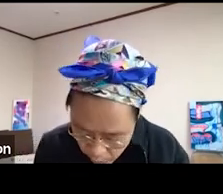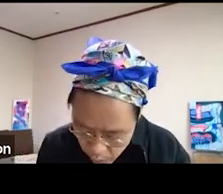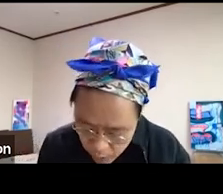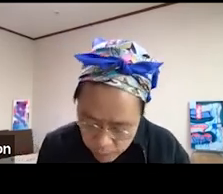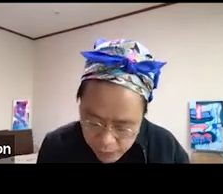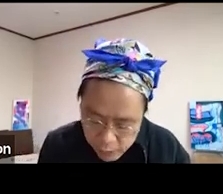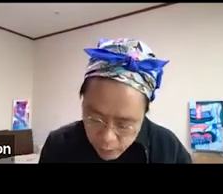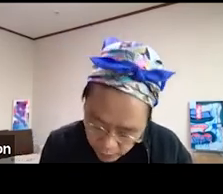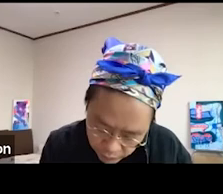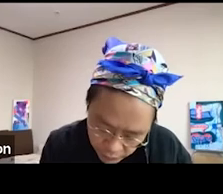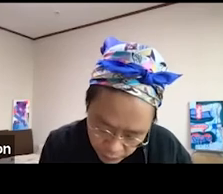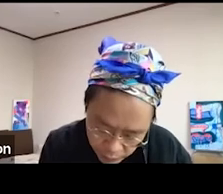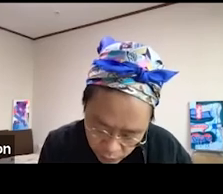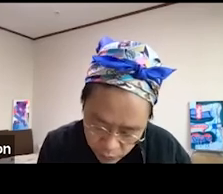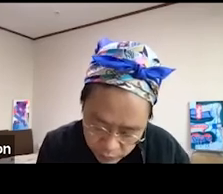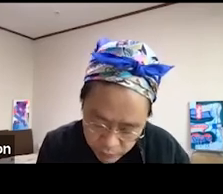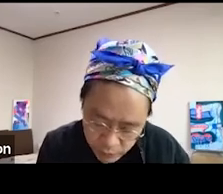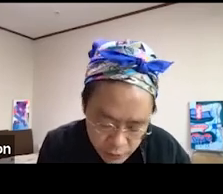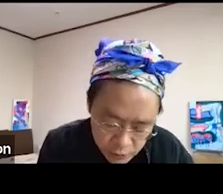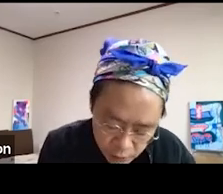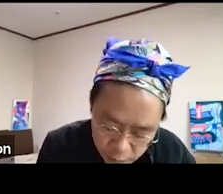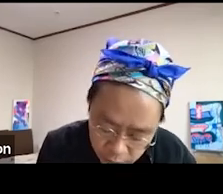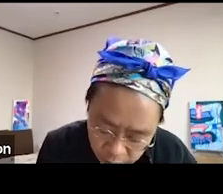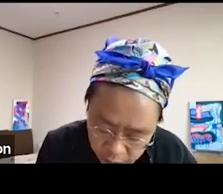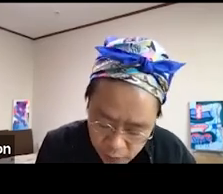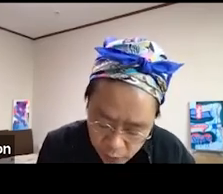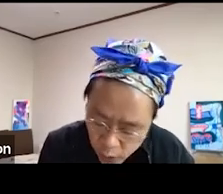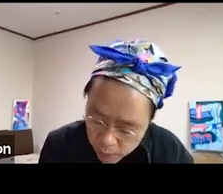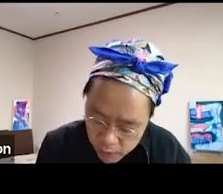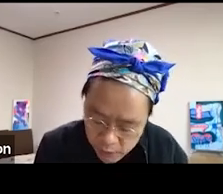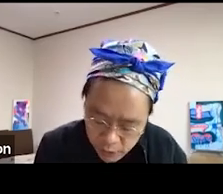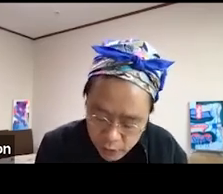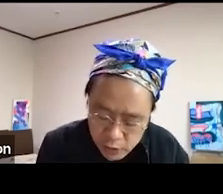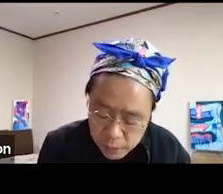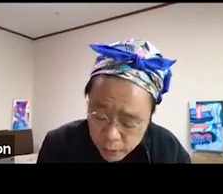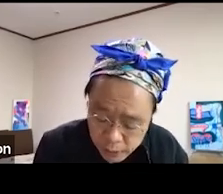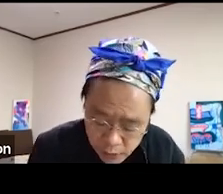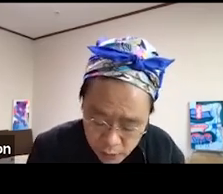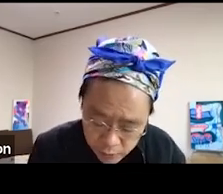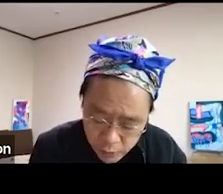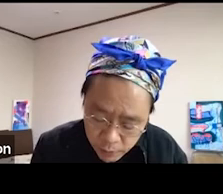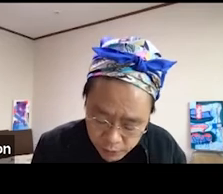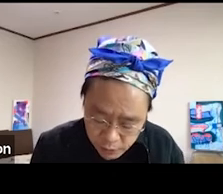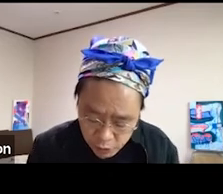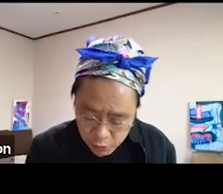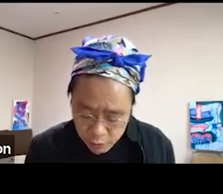A place where living and nonliving beings and critters and composting spirits live amongst each other.